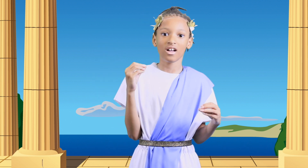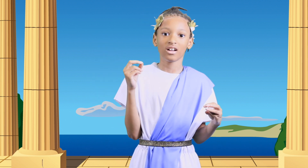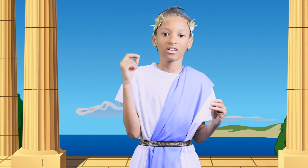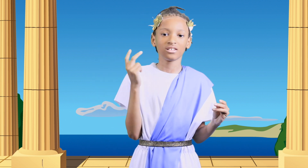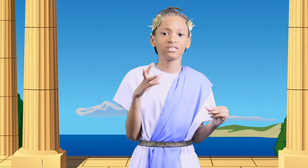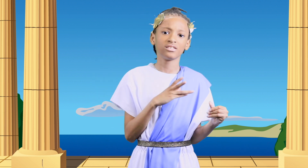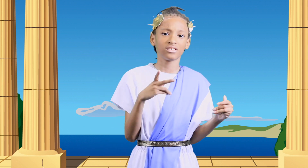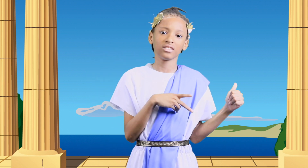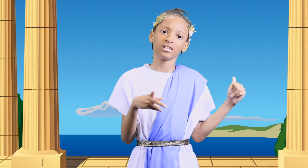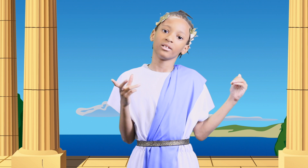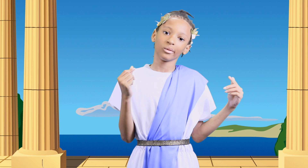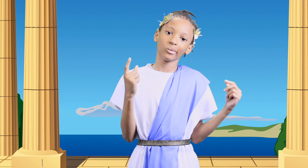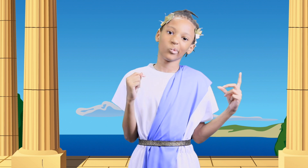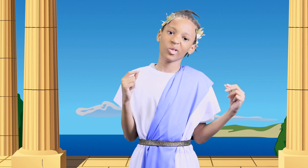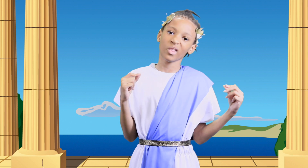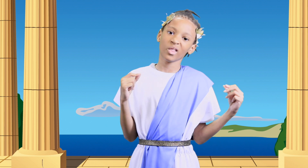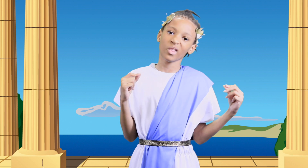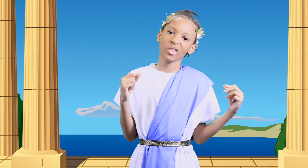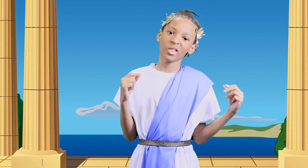Let’s see what they did.